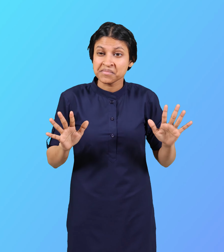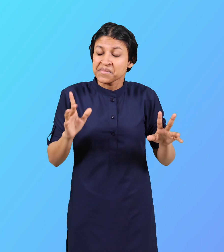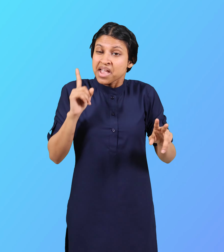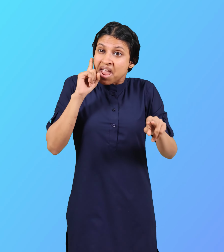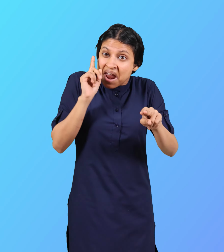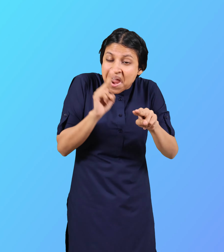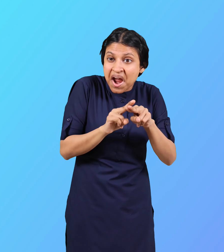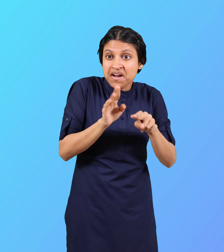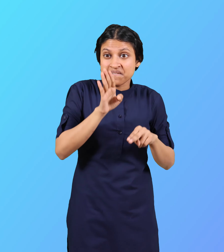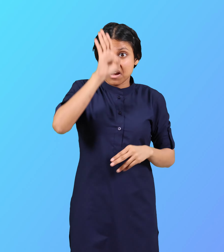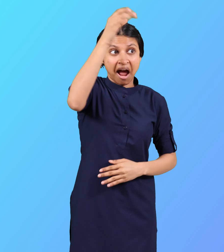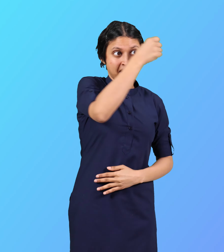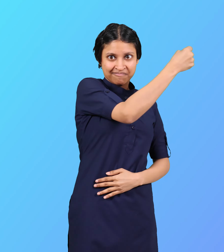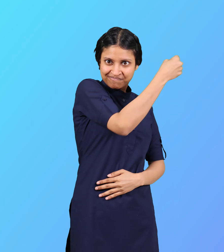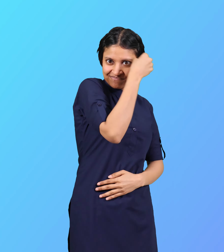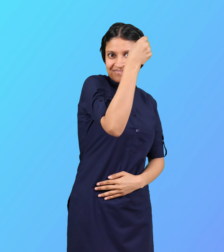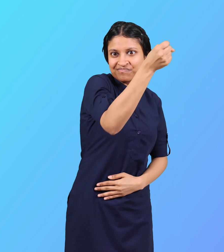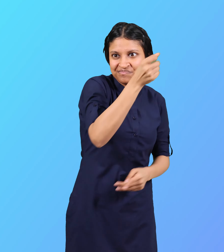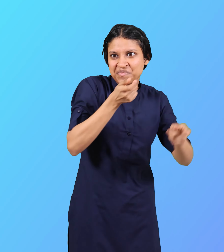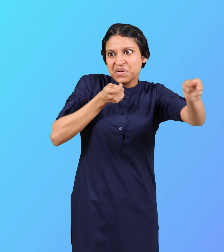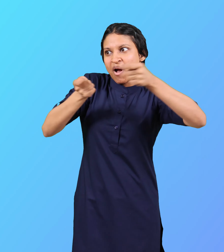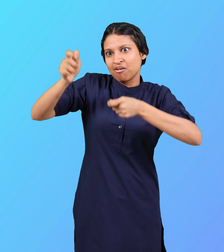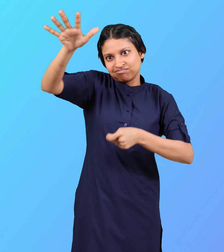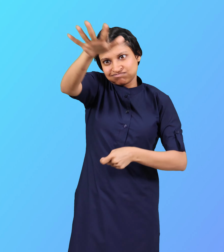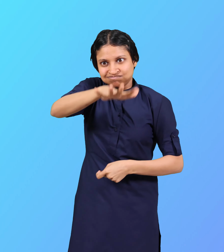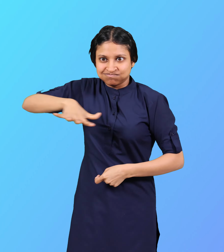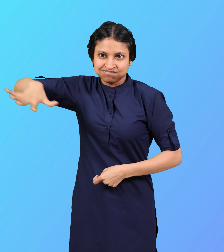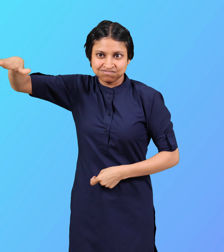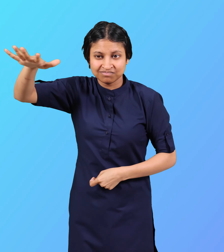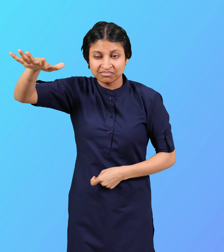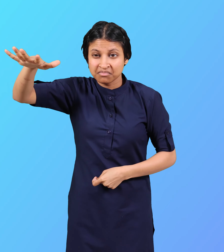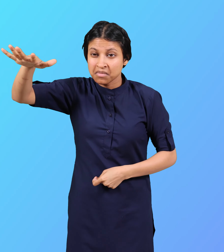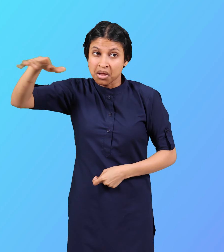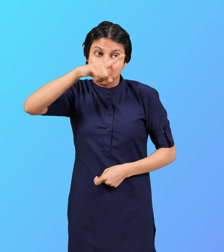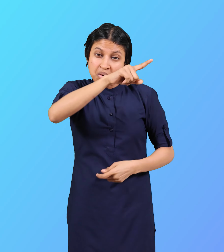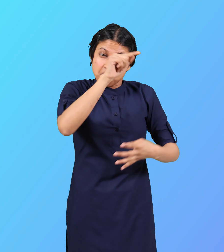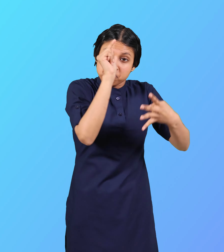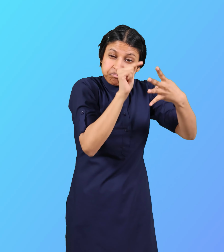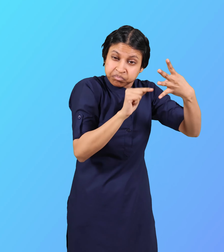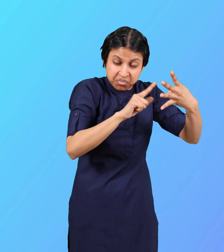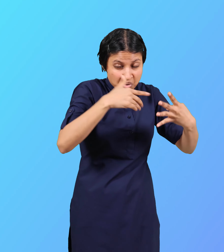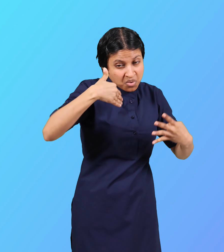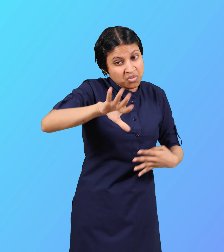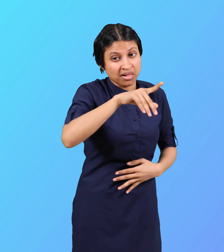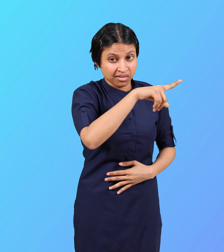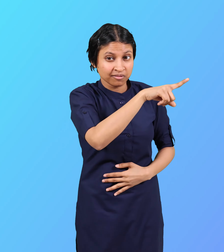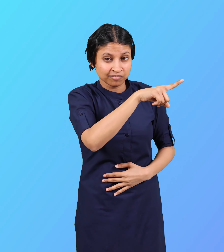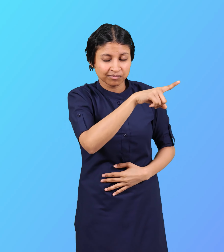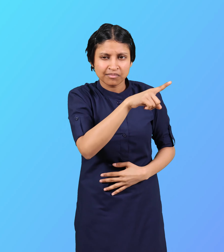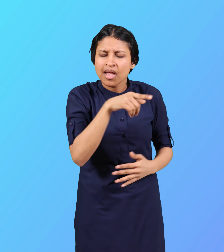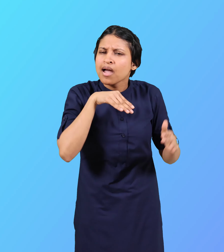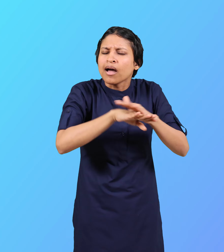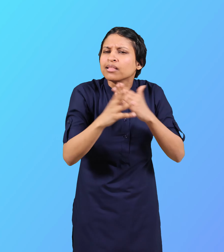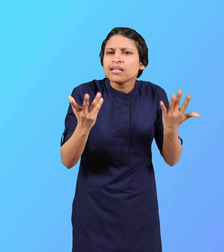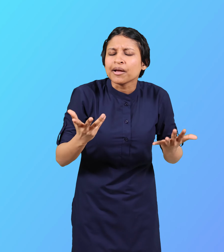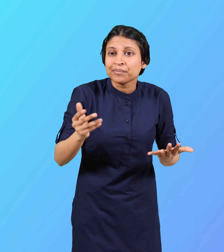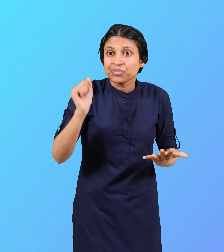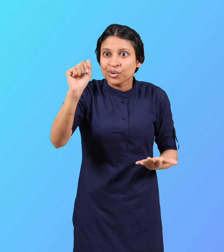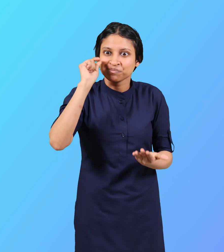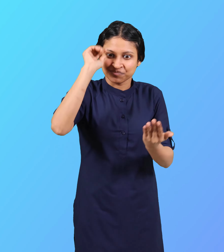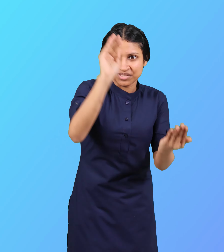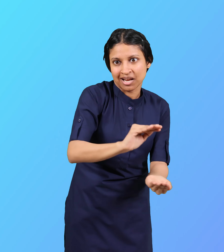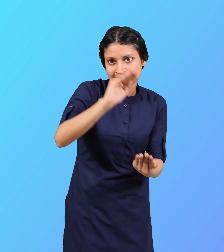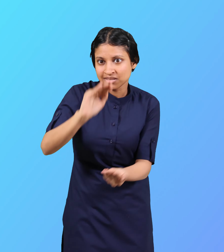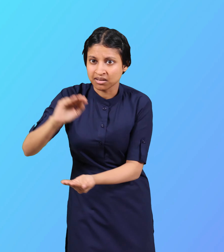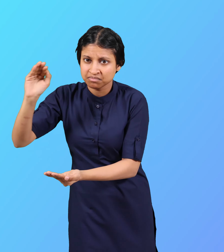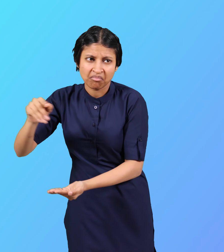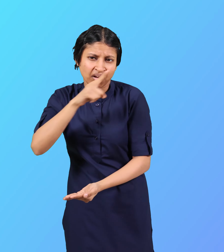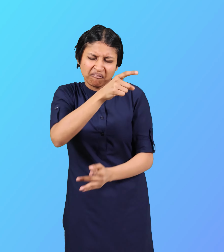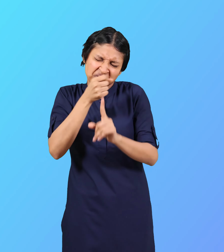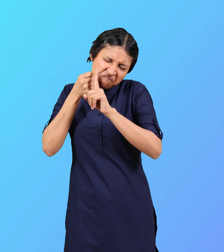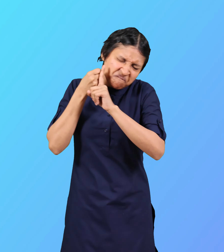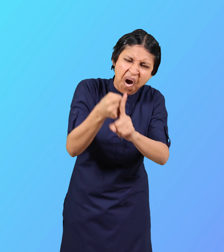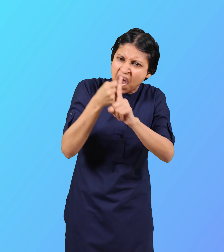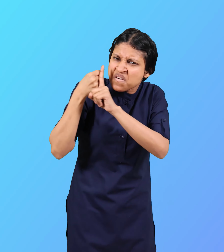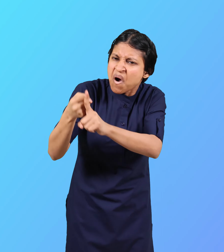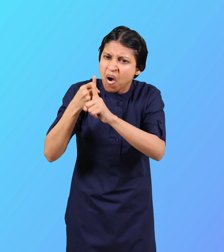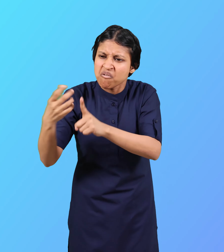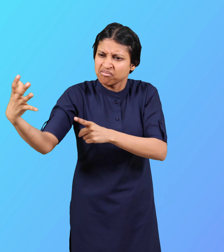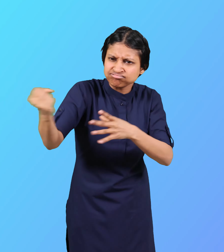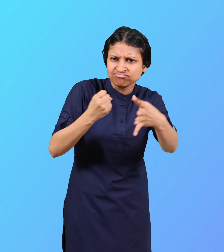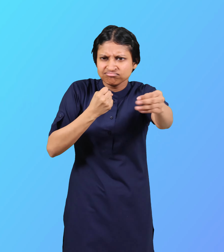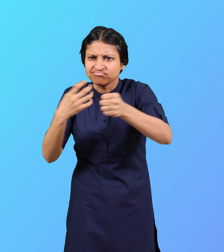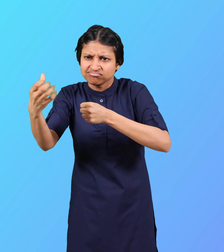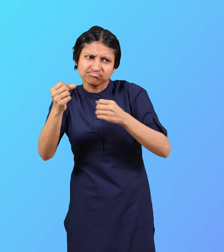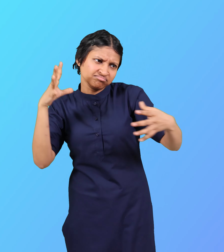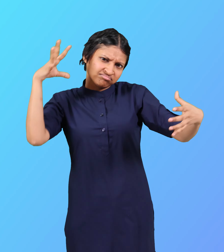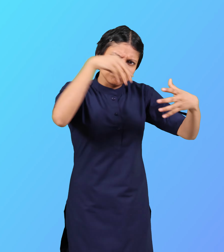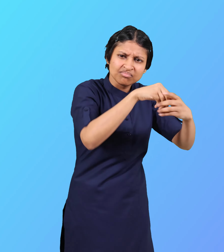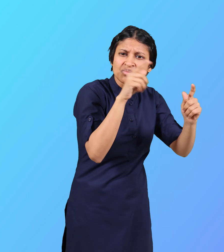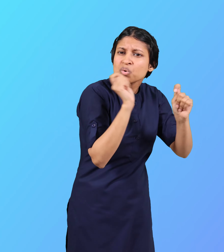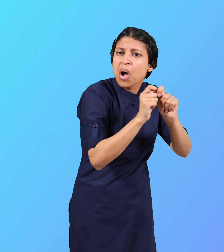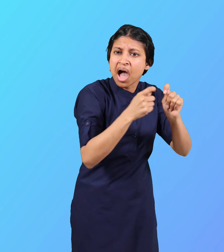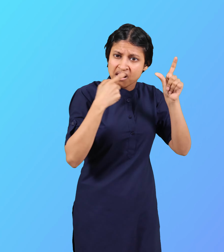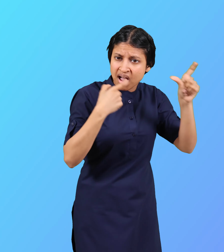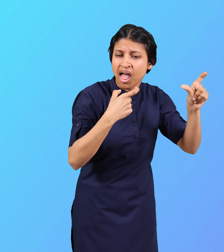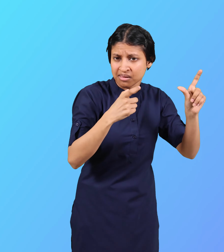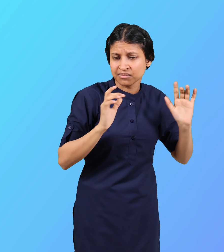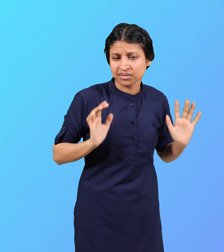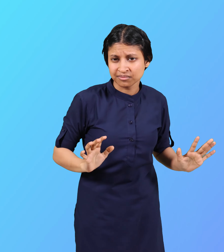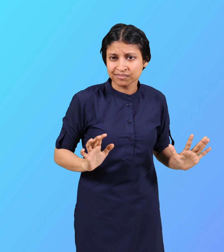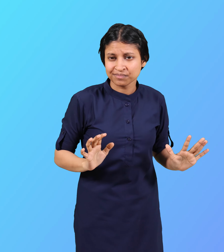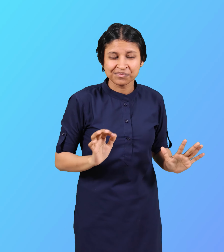“If you have a king ruling over you, this is what he will do: He will take away your sons and force them to serve him.